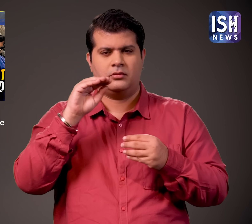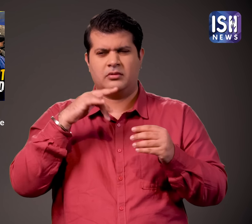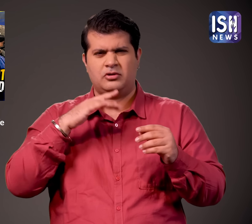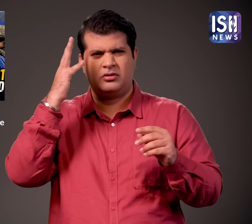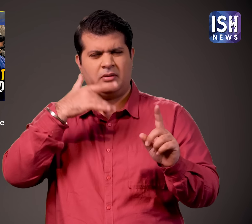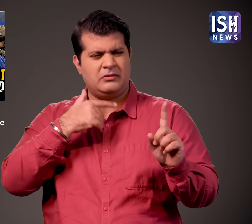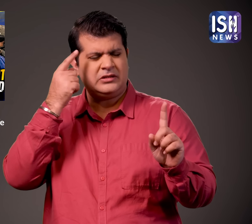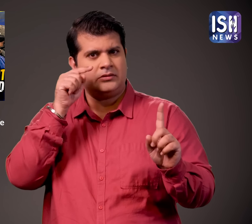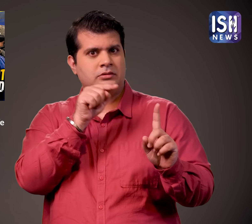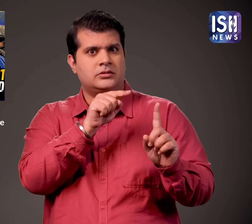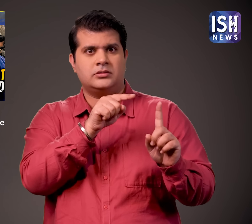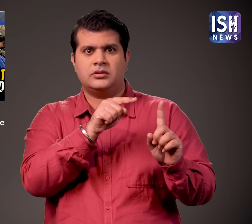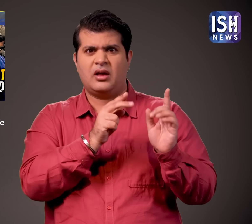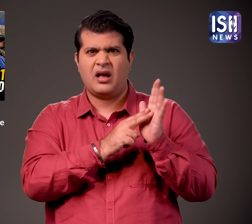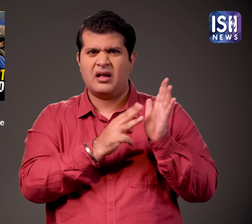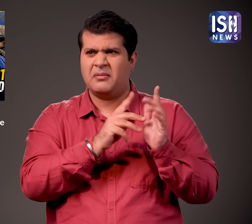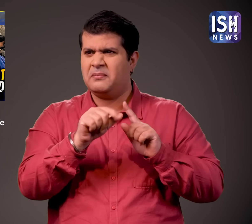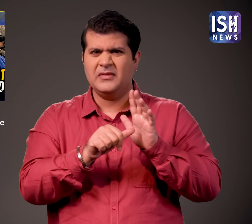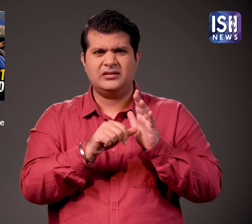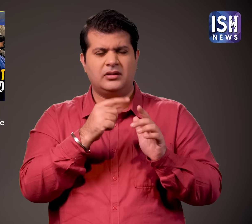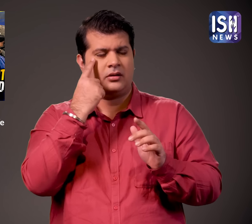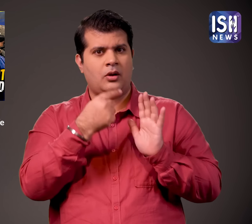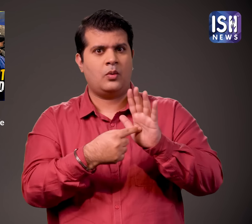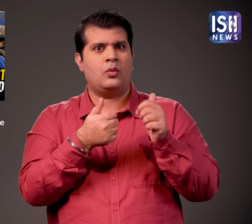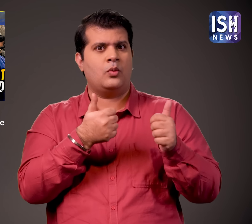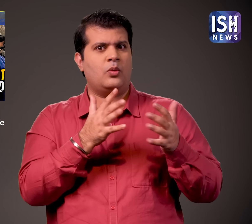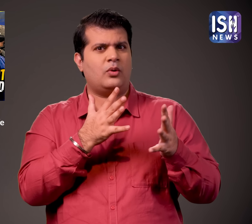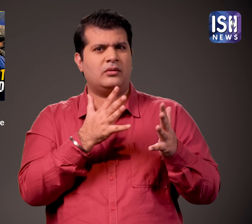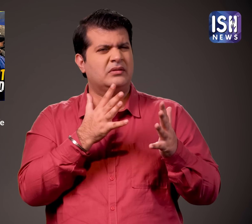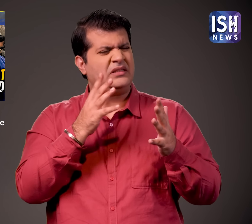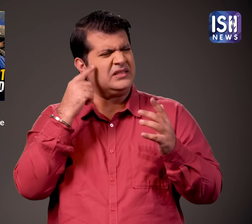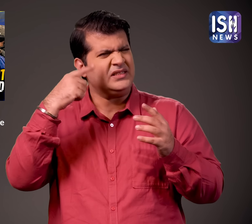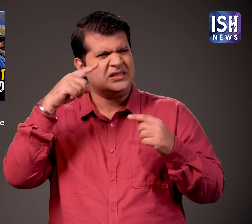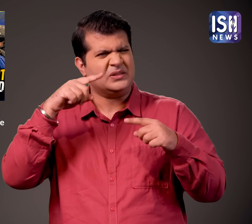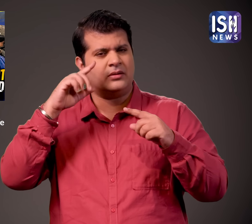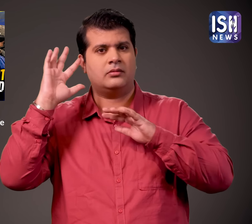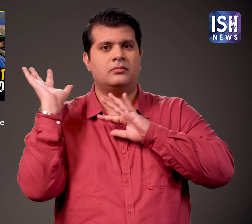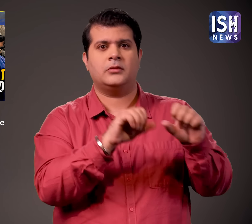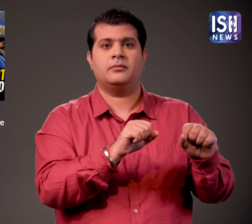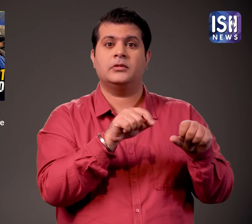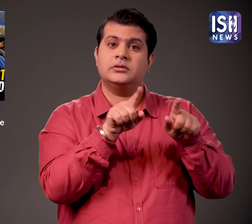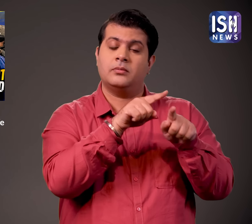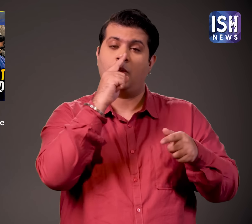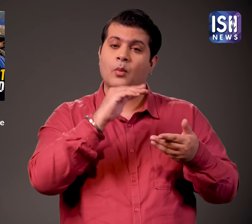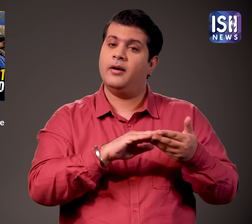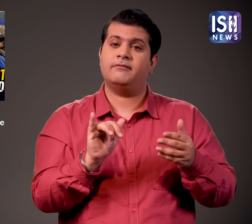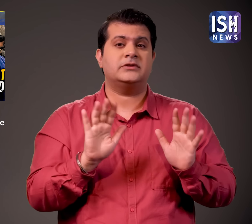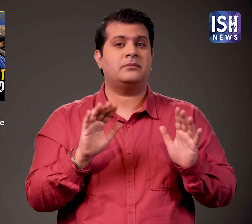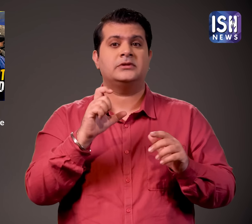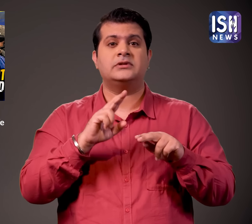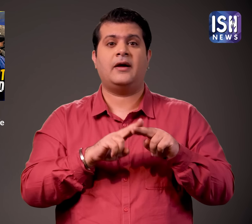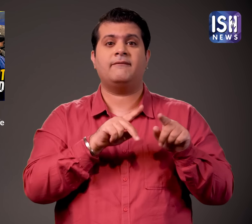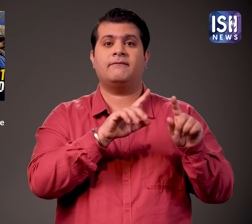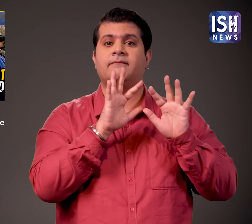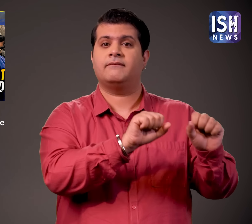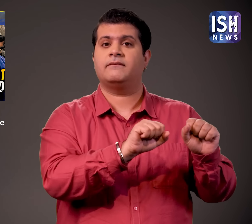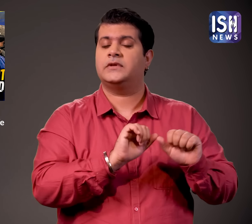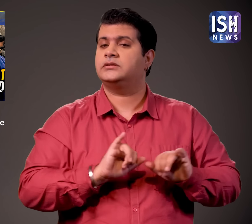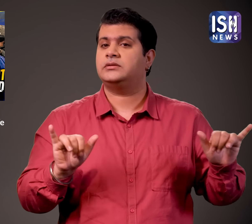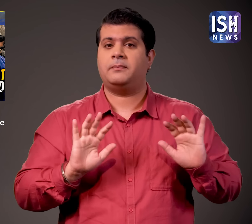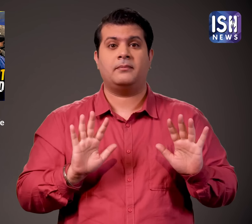Trump knew Maduro was a corrupt leader and planned for his capture, along with his wife.